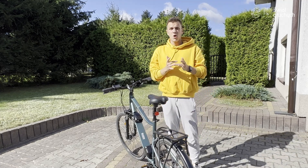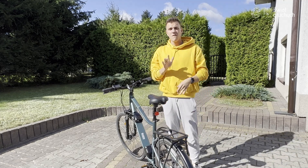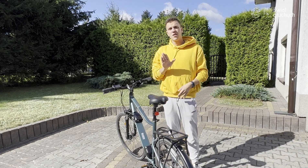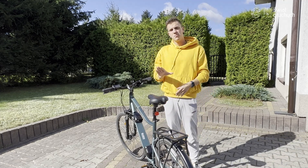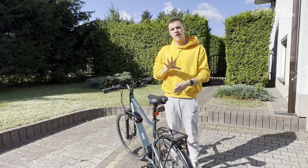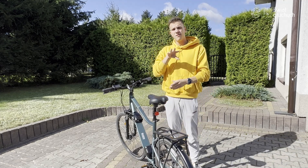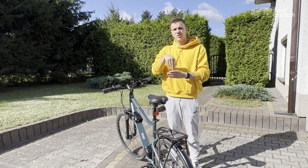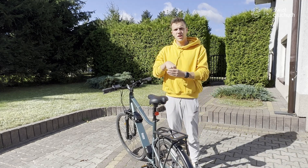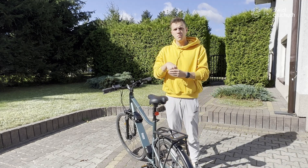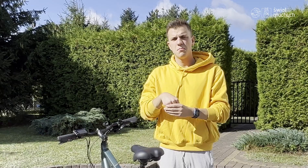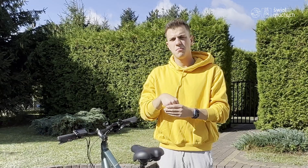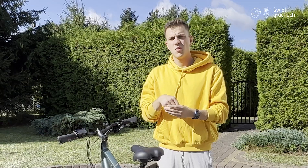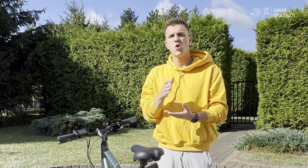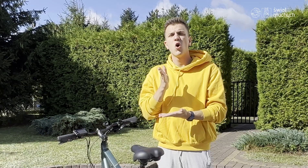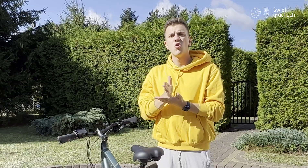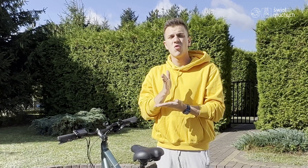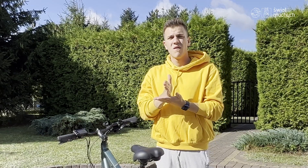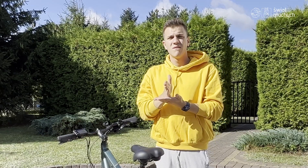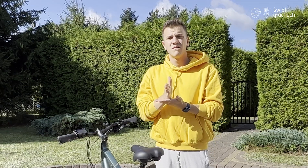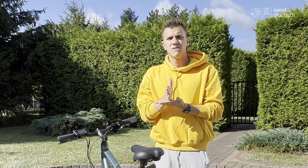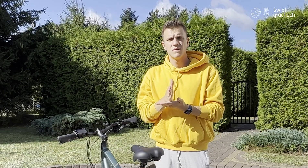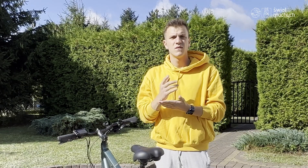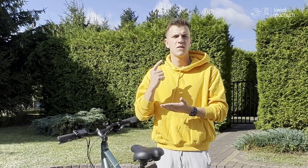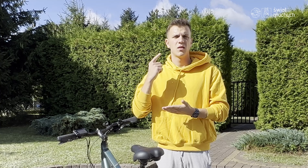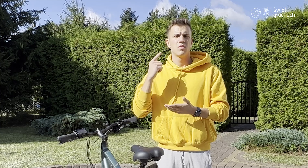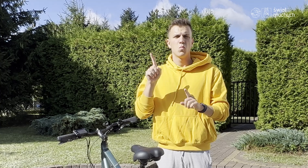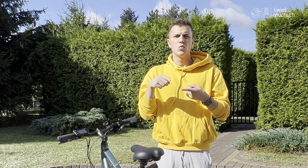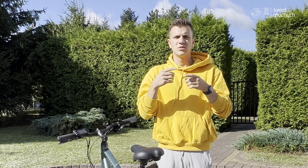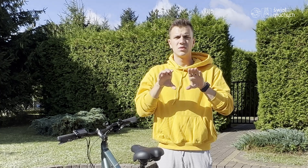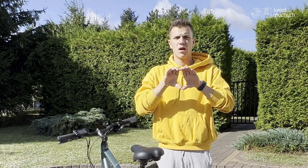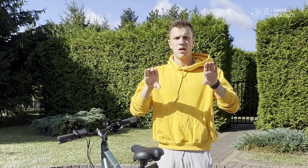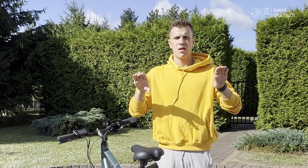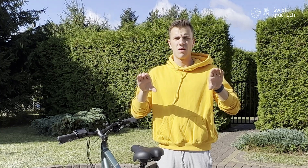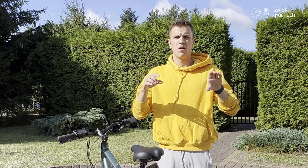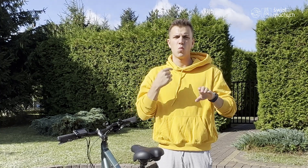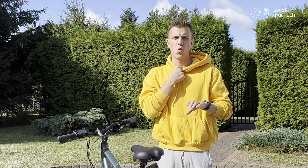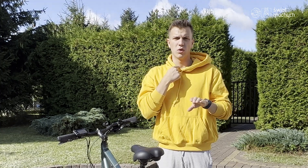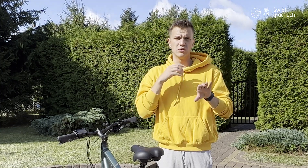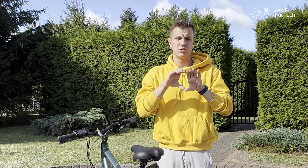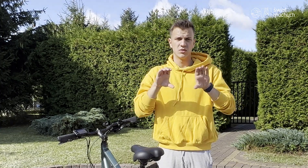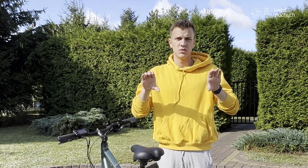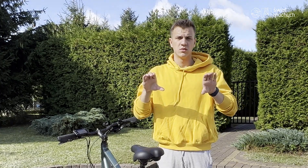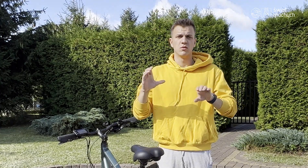The bike has a built-in speaker.